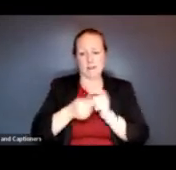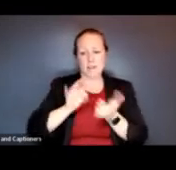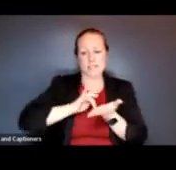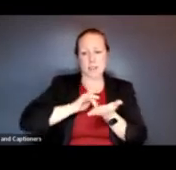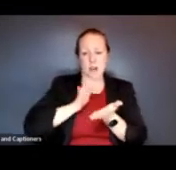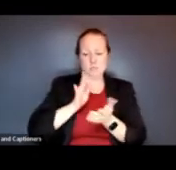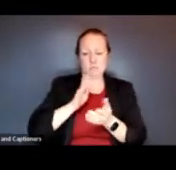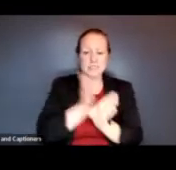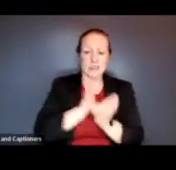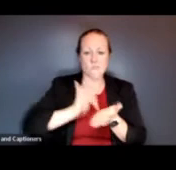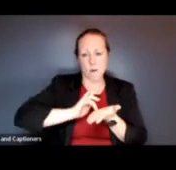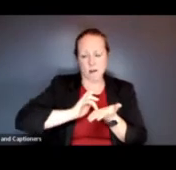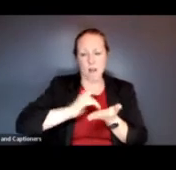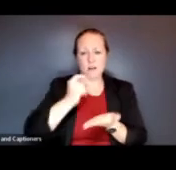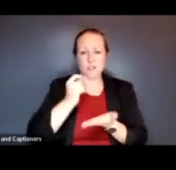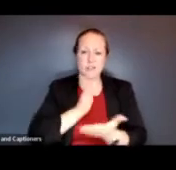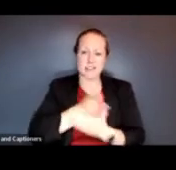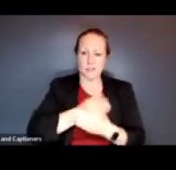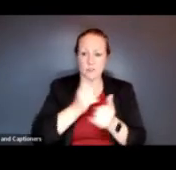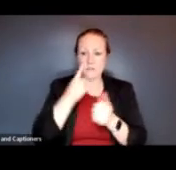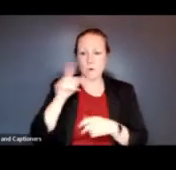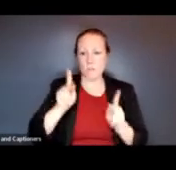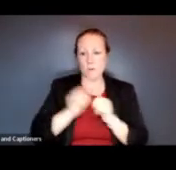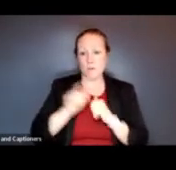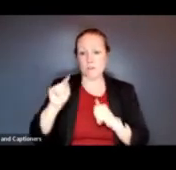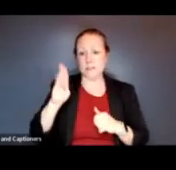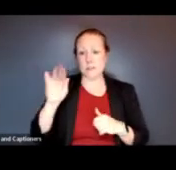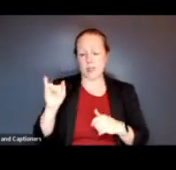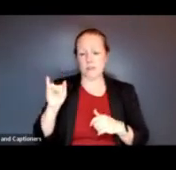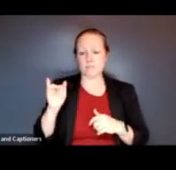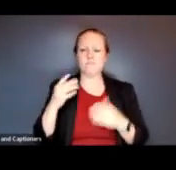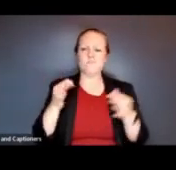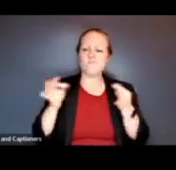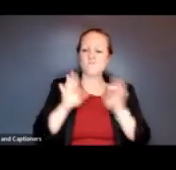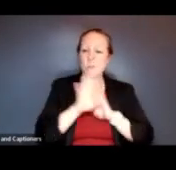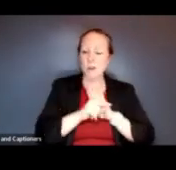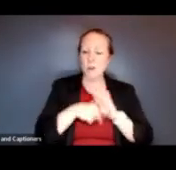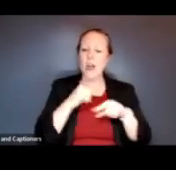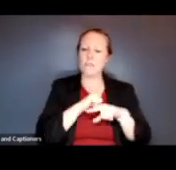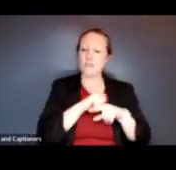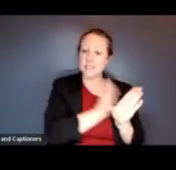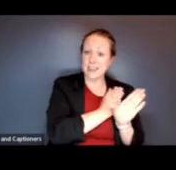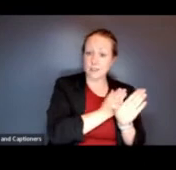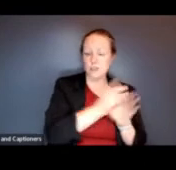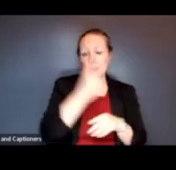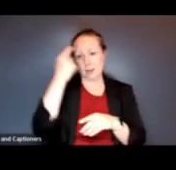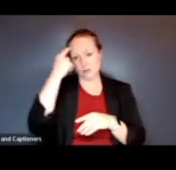TBI. And just to give you a little background, so I have I trained in Psychiatry and Neurology. And the way I got into that is basically I wanted